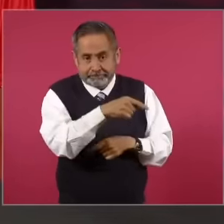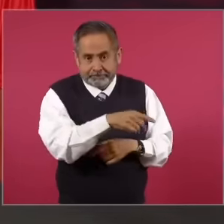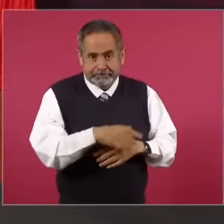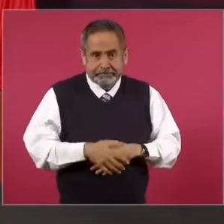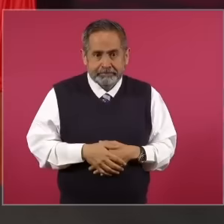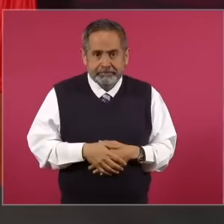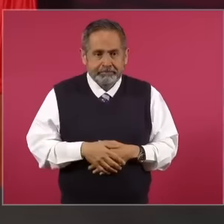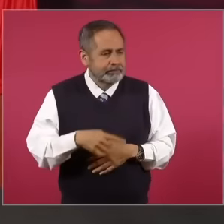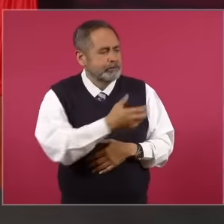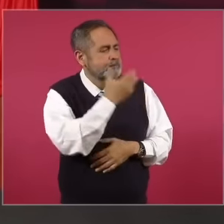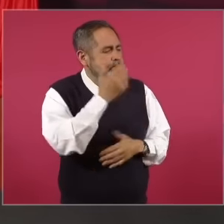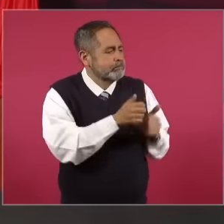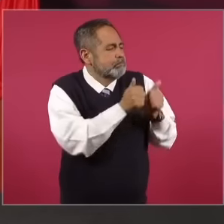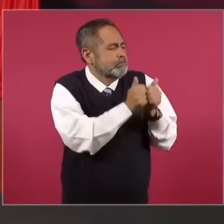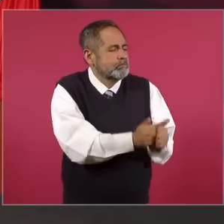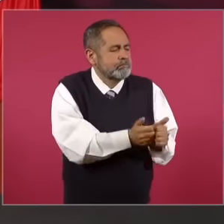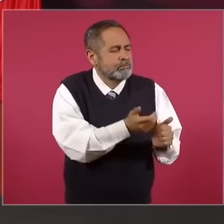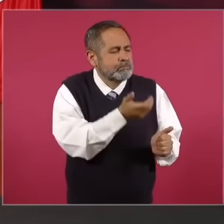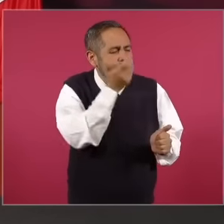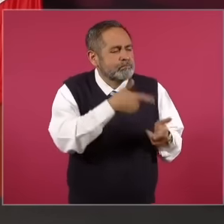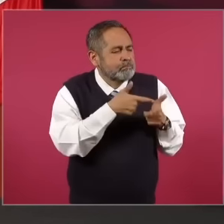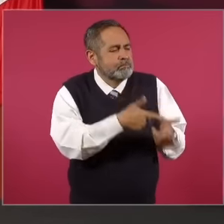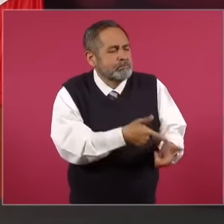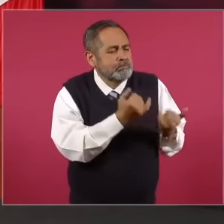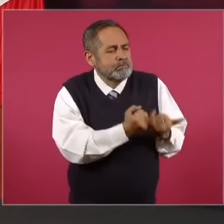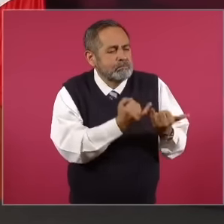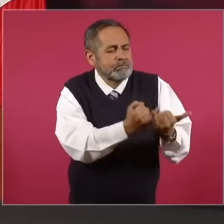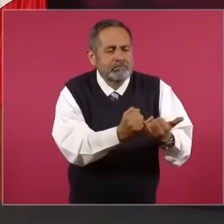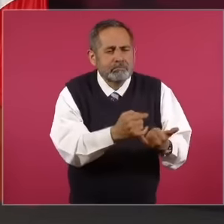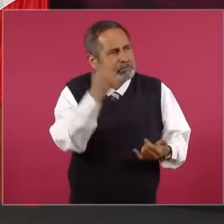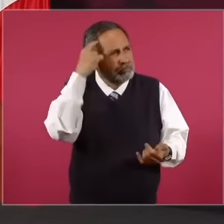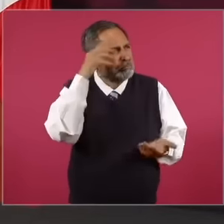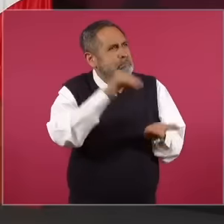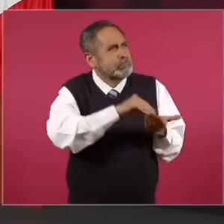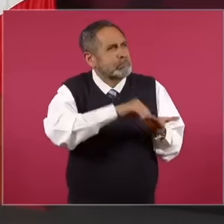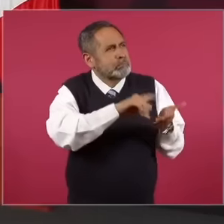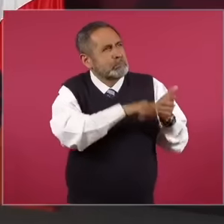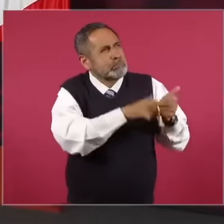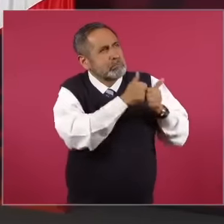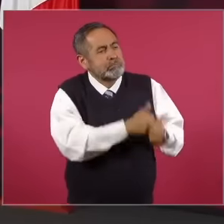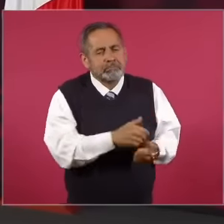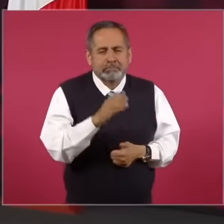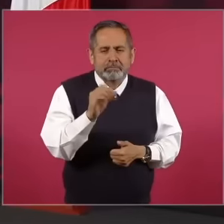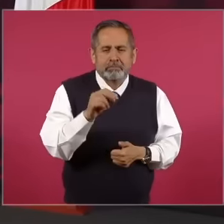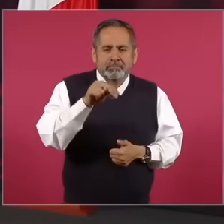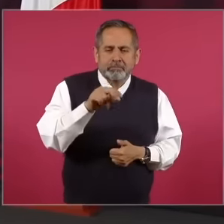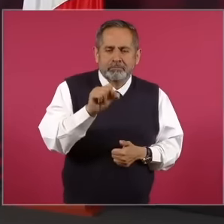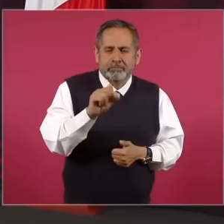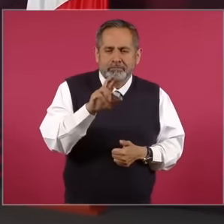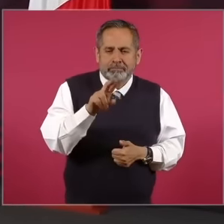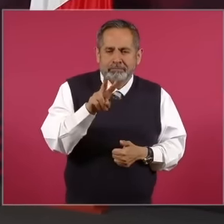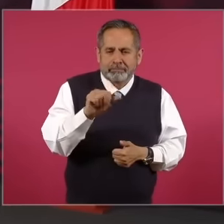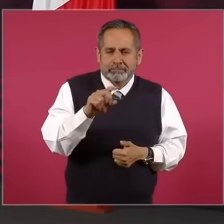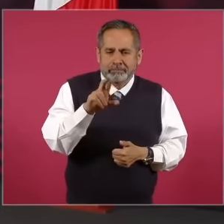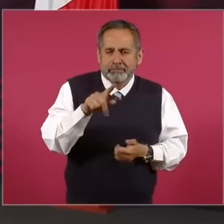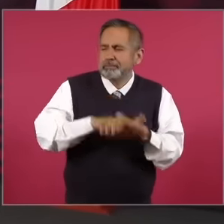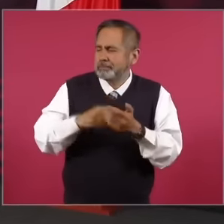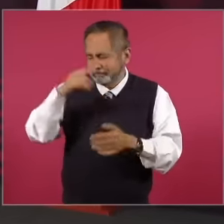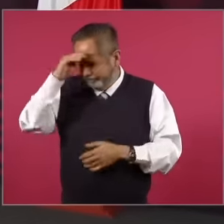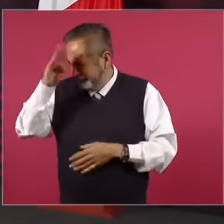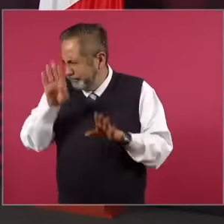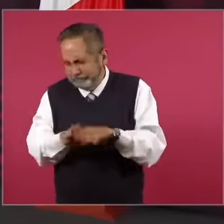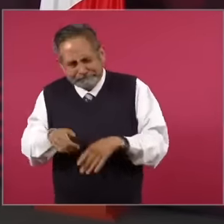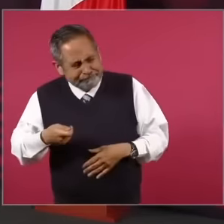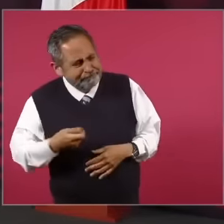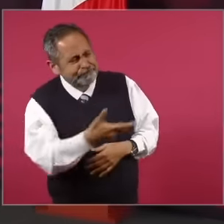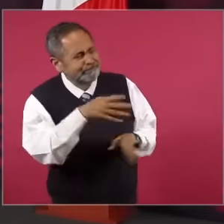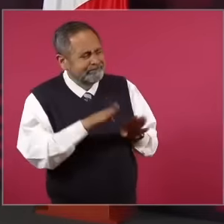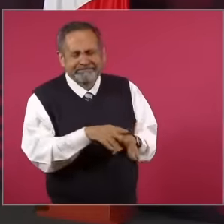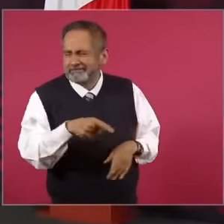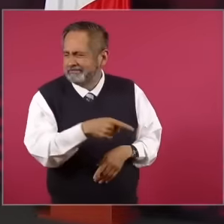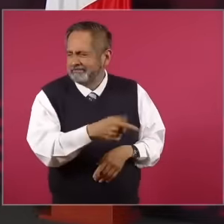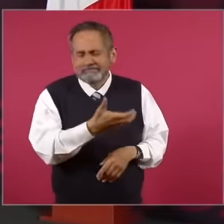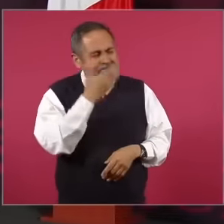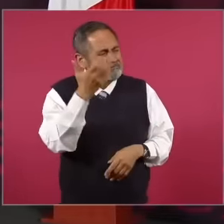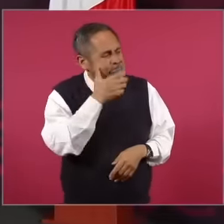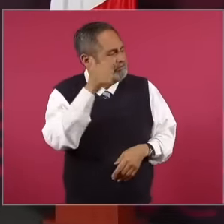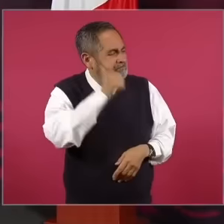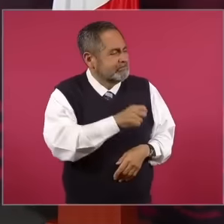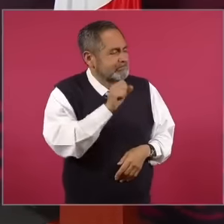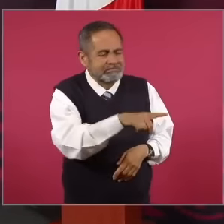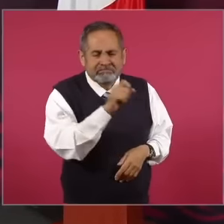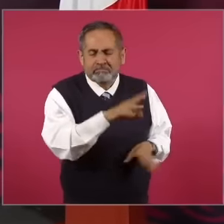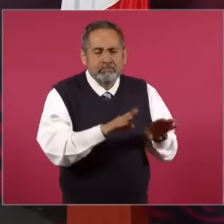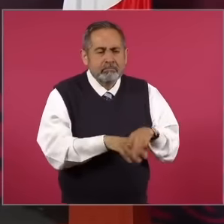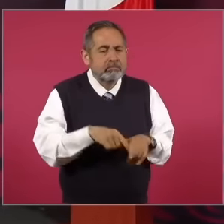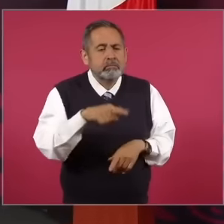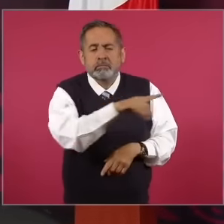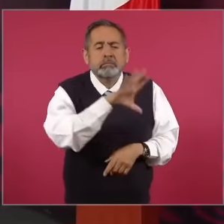conservatives because I thought what do I call them how do I characterize them and they are conservative